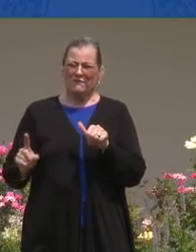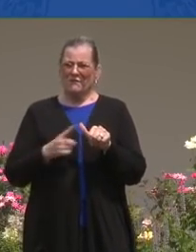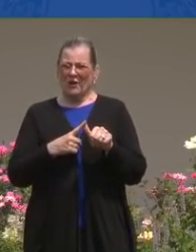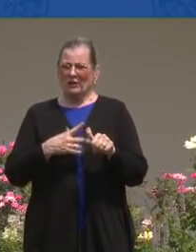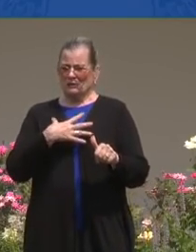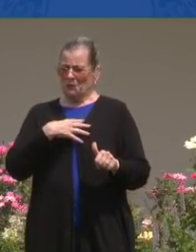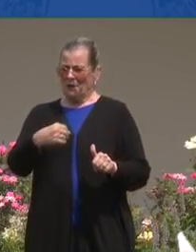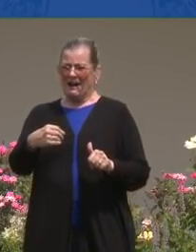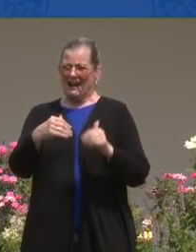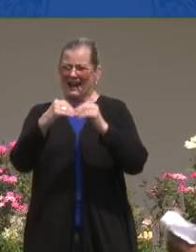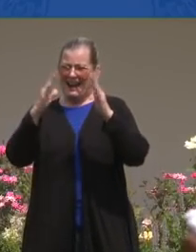Where are you, Kim?